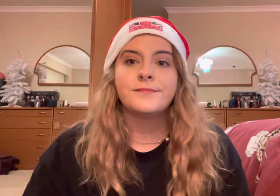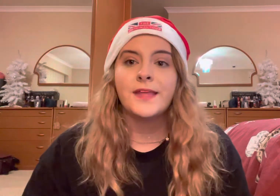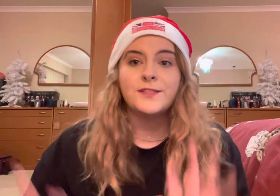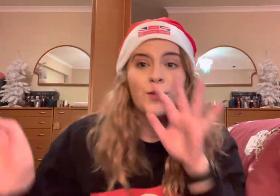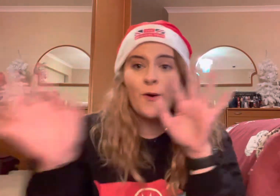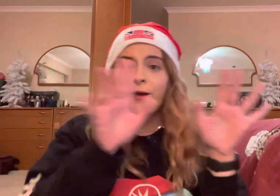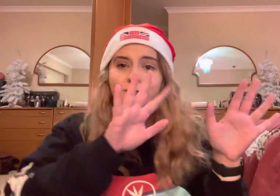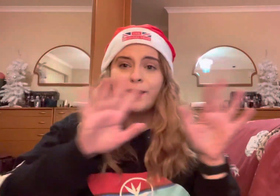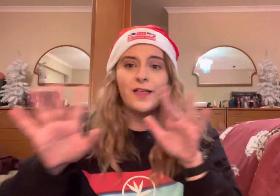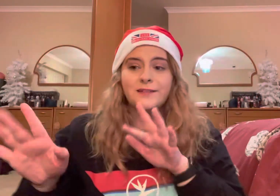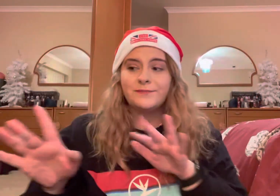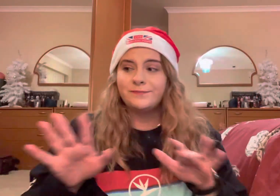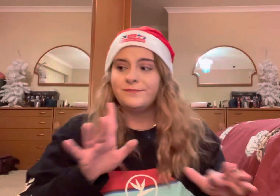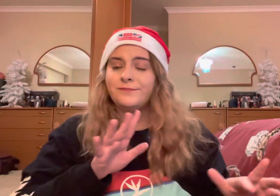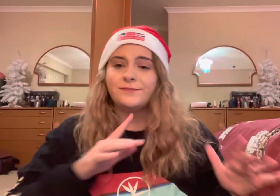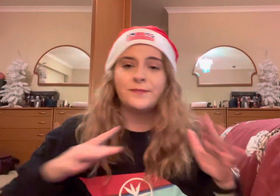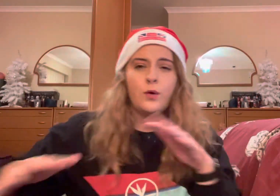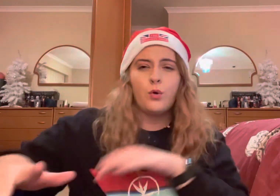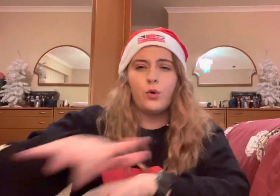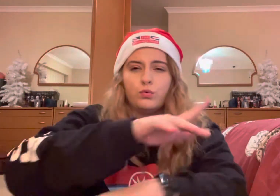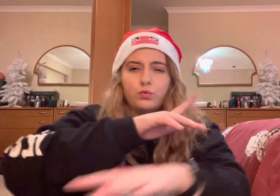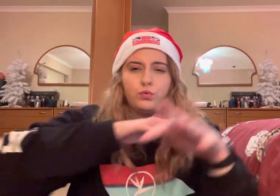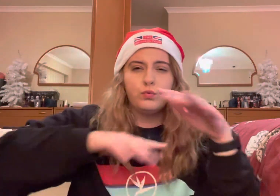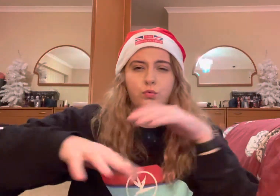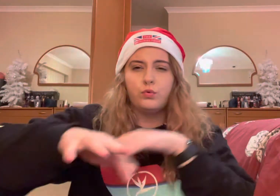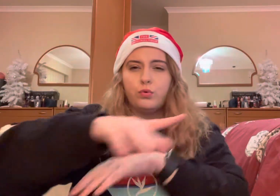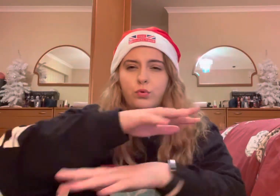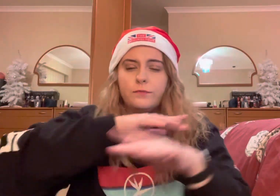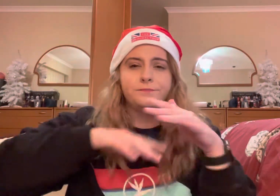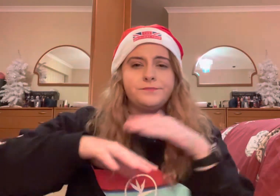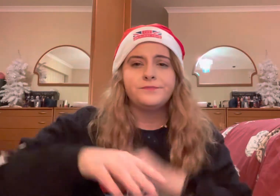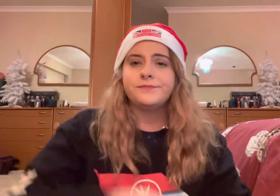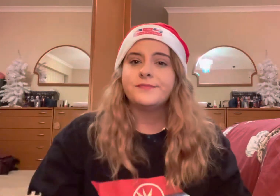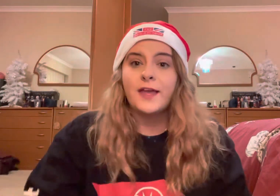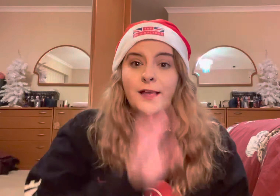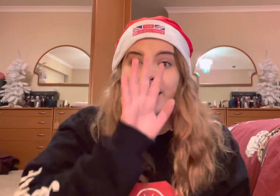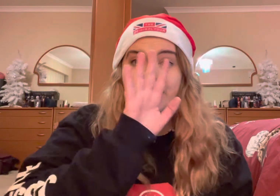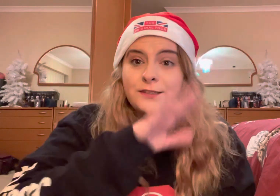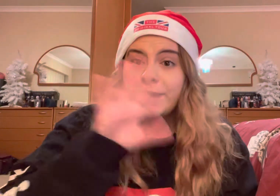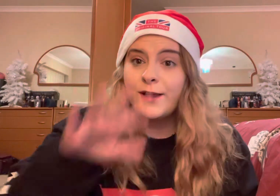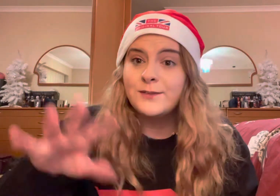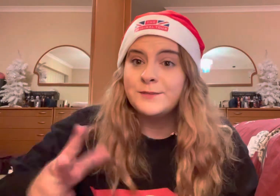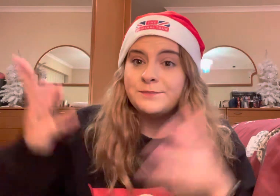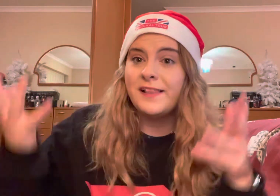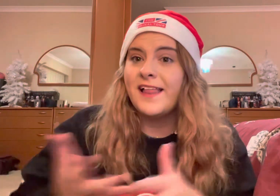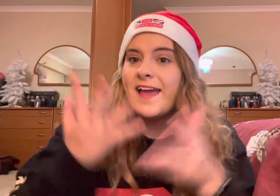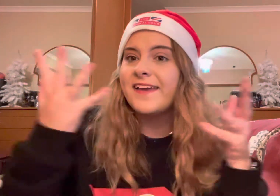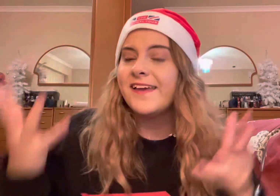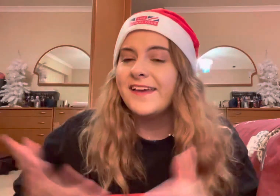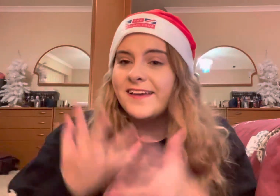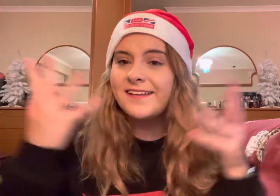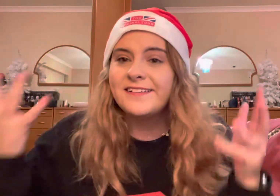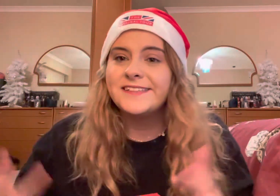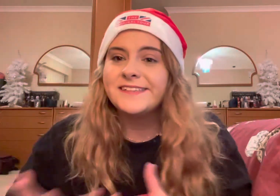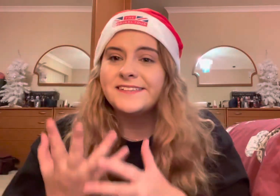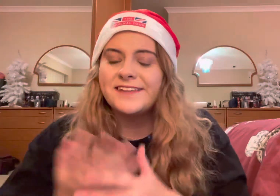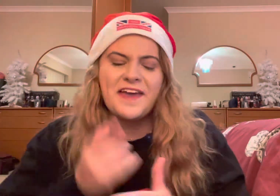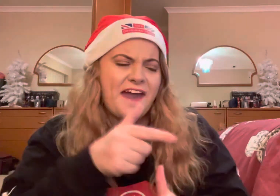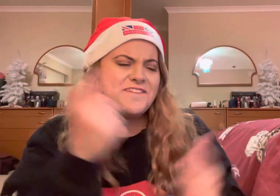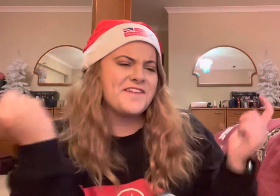Snow is falling All around me Children playing Having fun